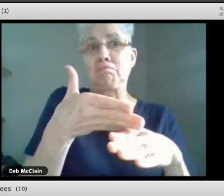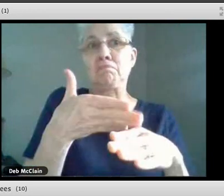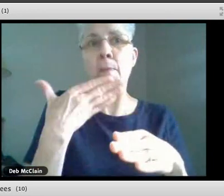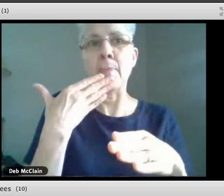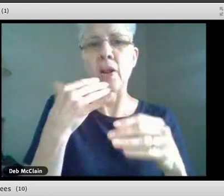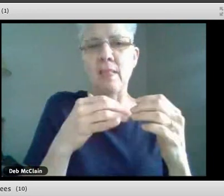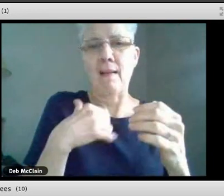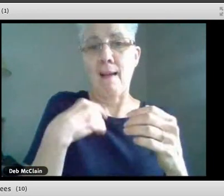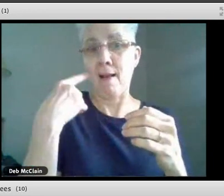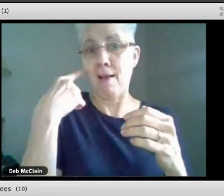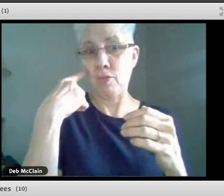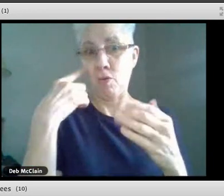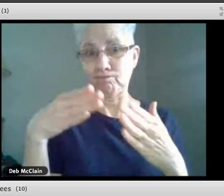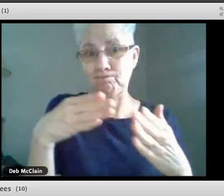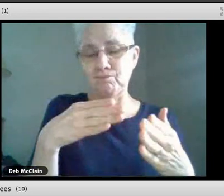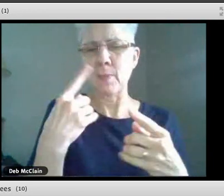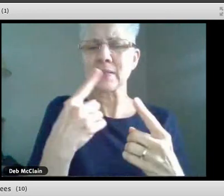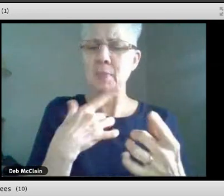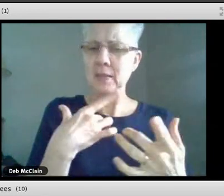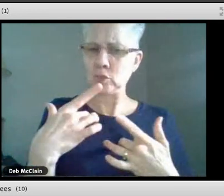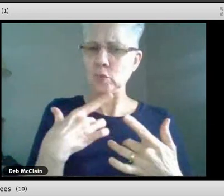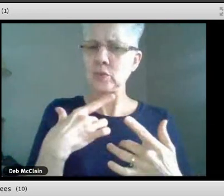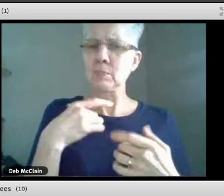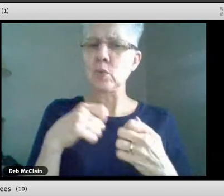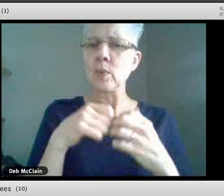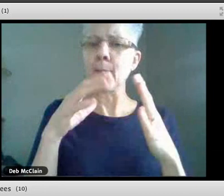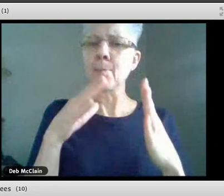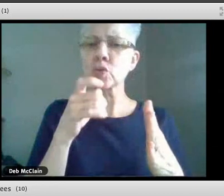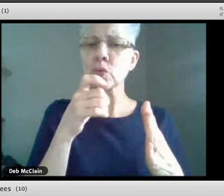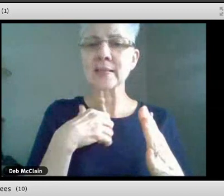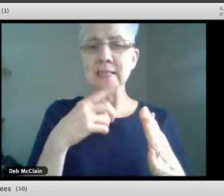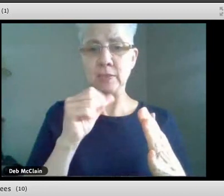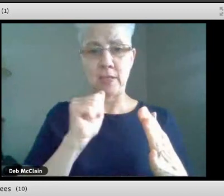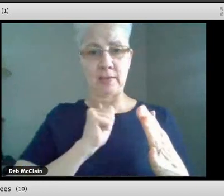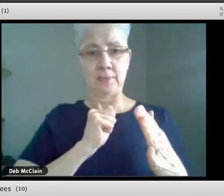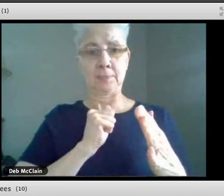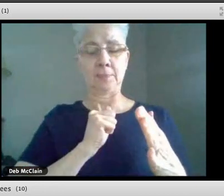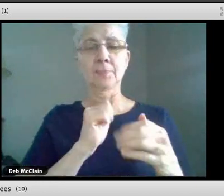but this is something that concerns me with a person who has a disability.